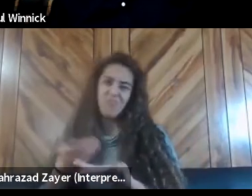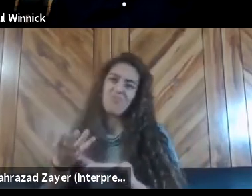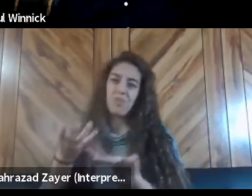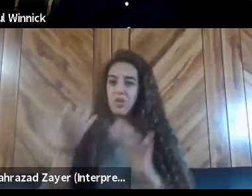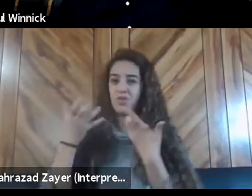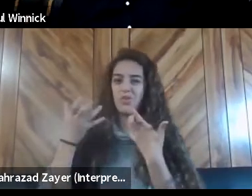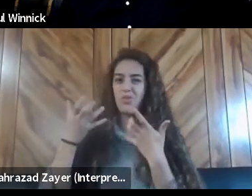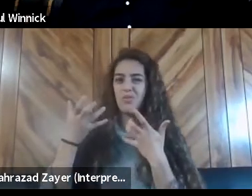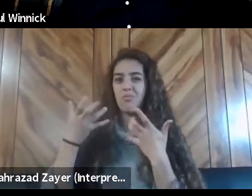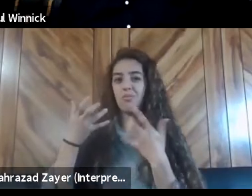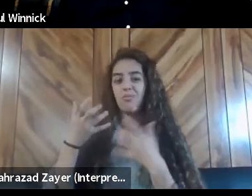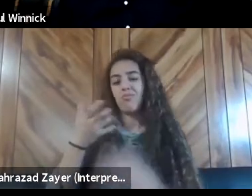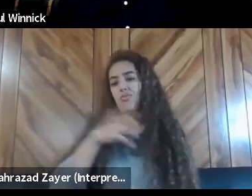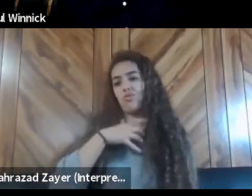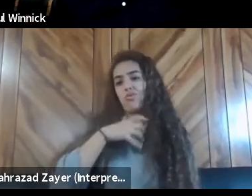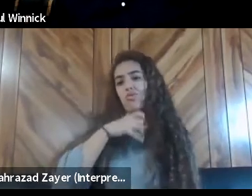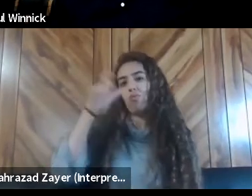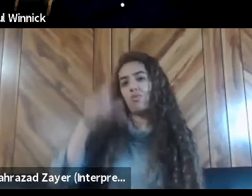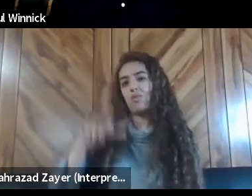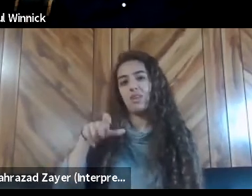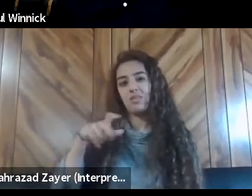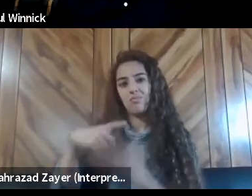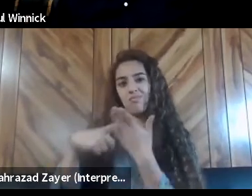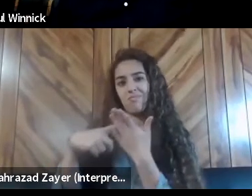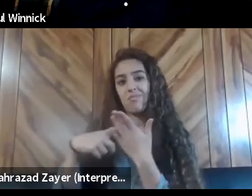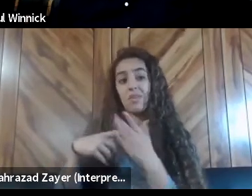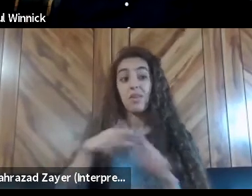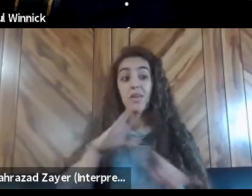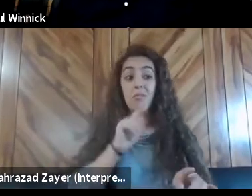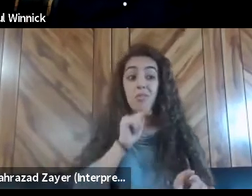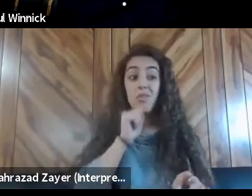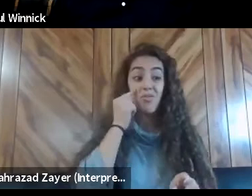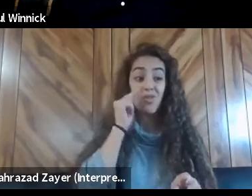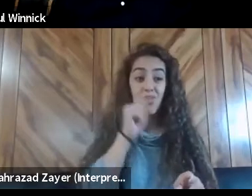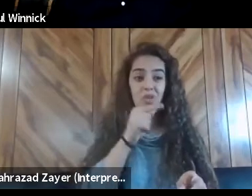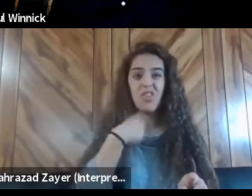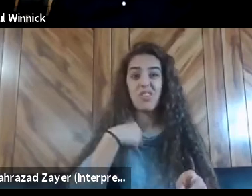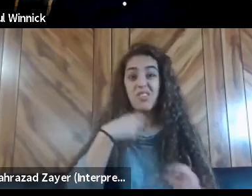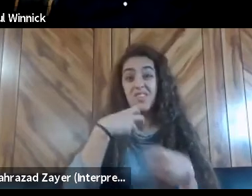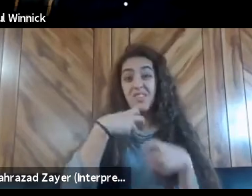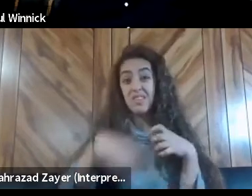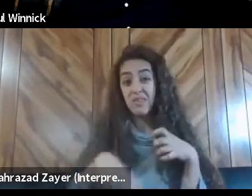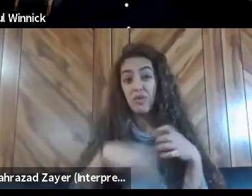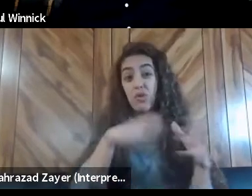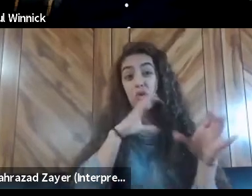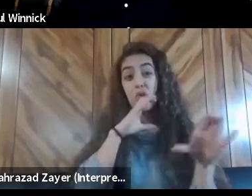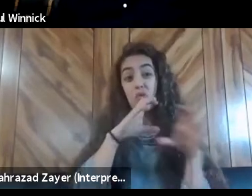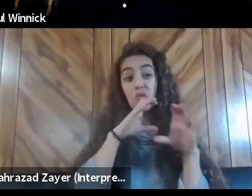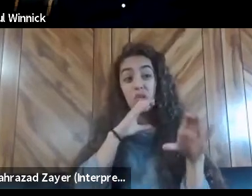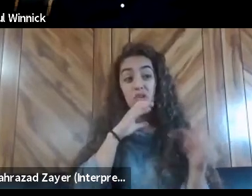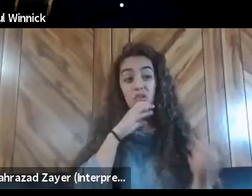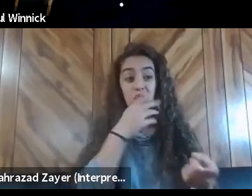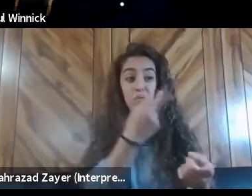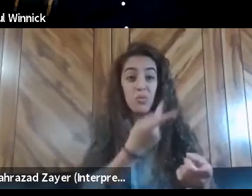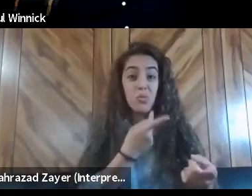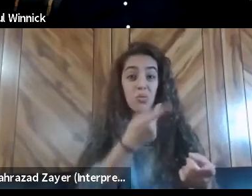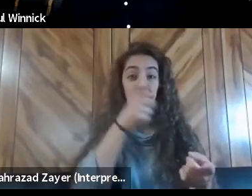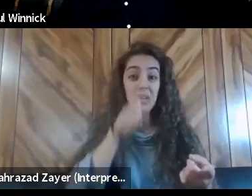difficult conversation to have with her and her teacher, I love her to death, made an entire picture book on how you handle